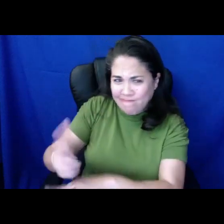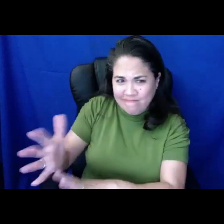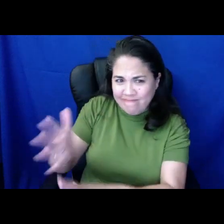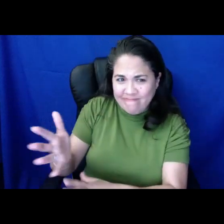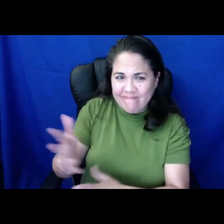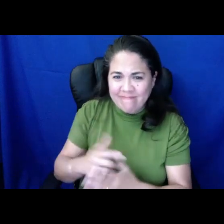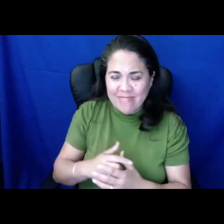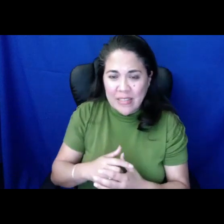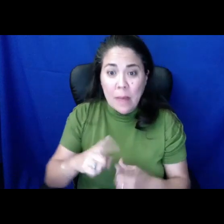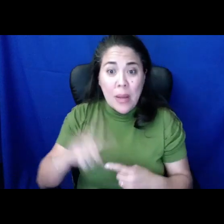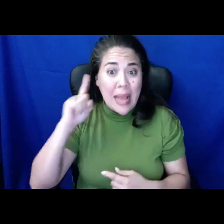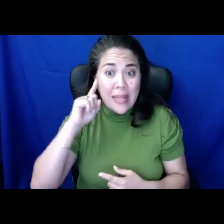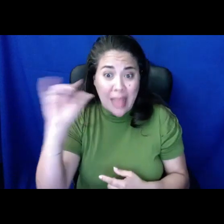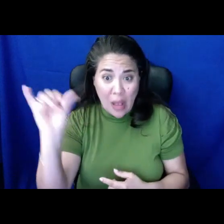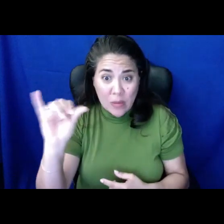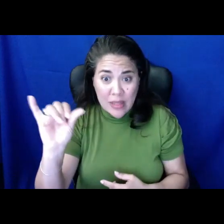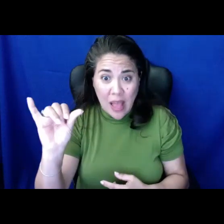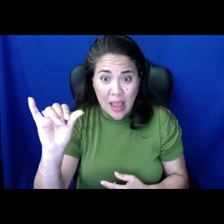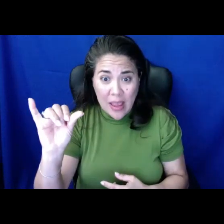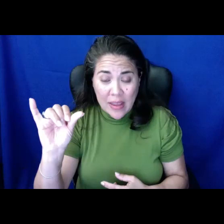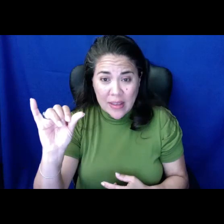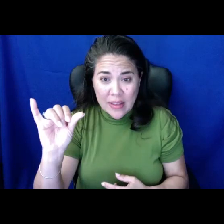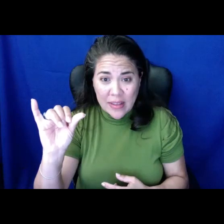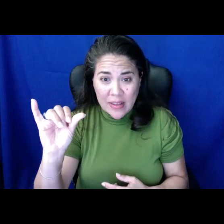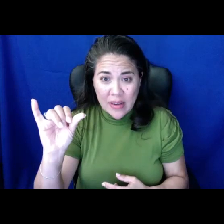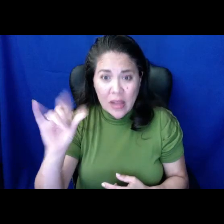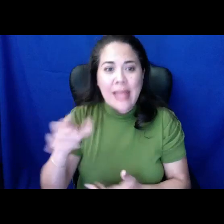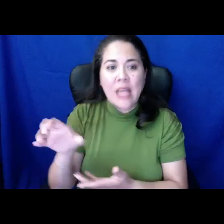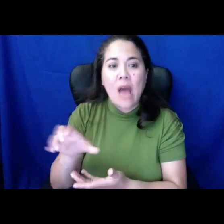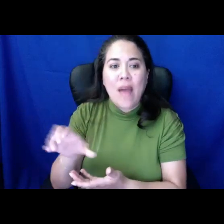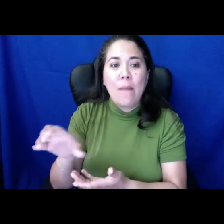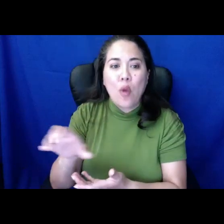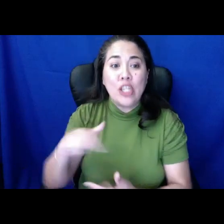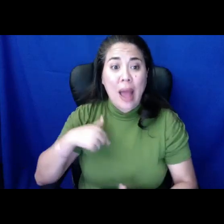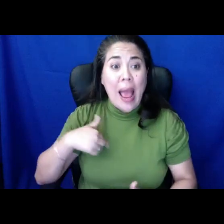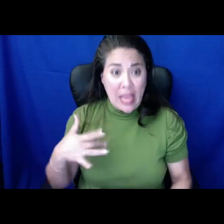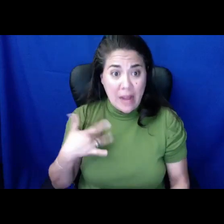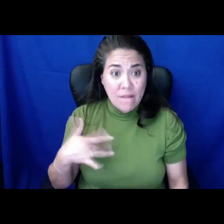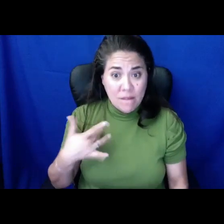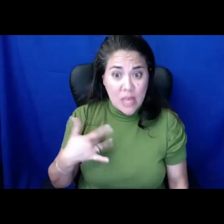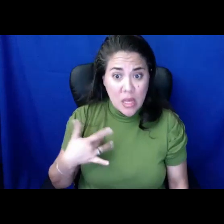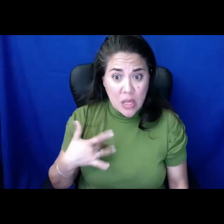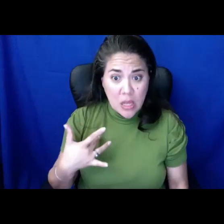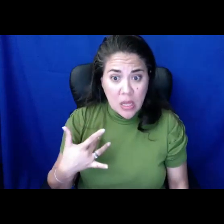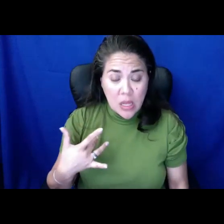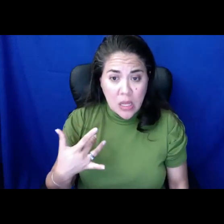Raymond Antrobus (He/Him): That sounds like. Raymond Antrobus (He/Him): it's a it's a vibration, I feel the sun five so just to give a.